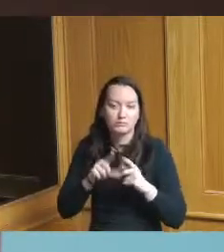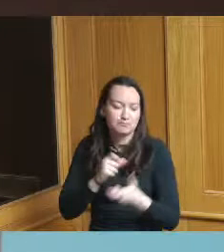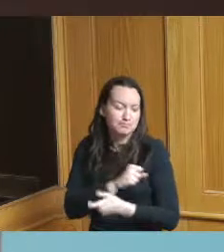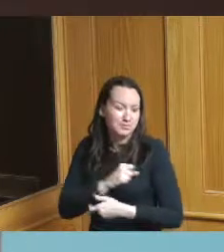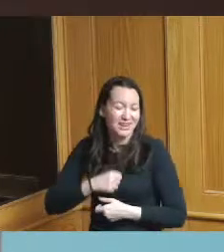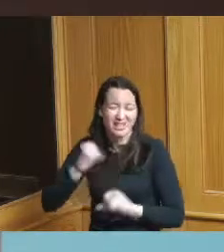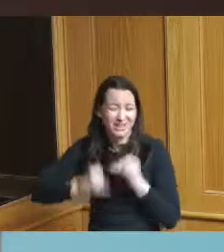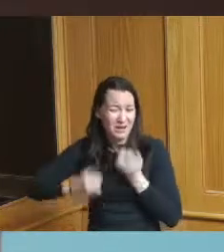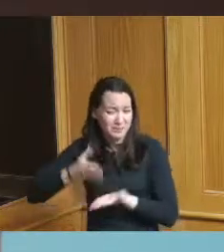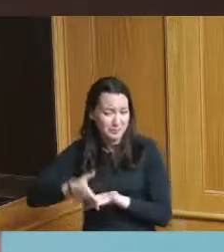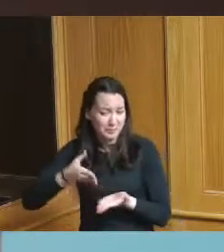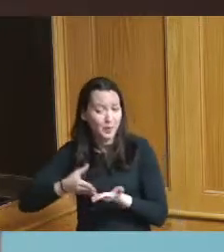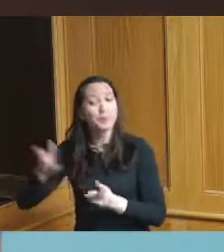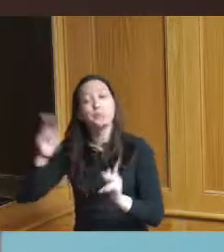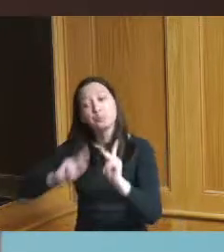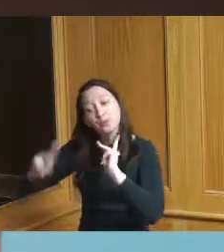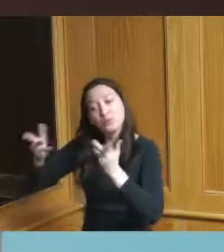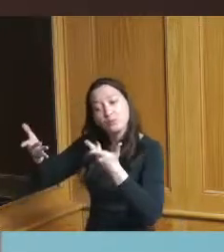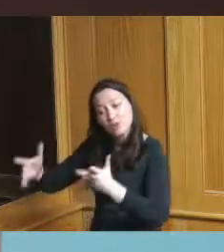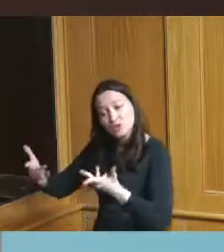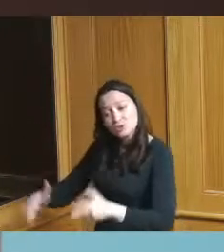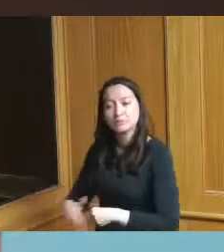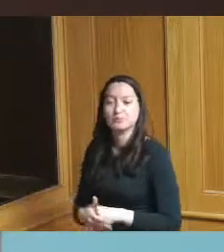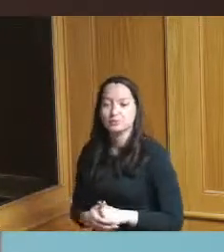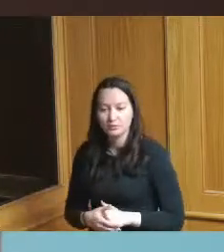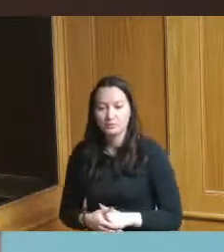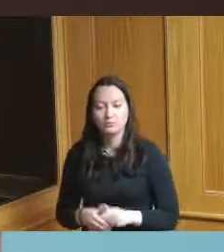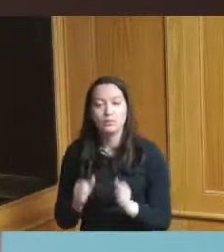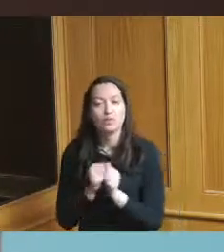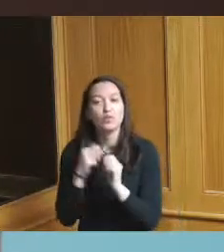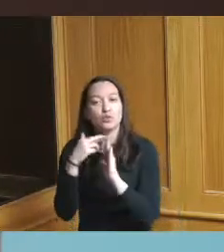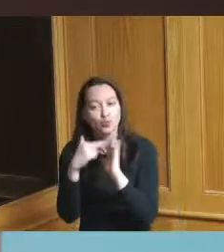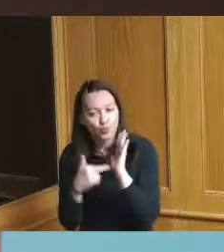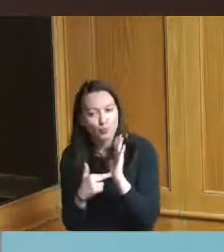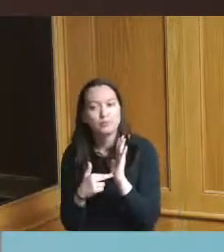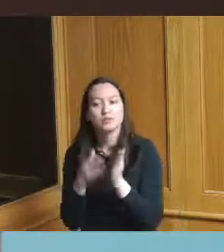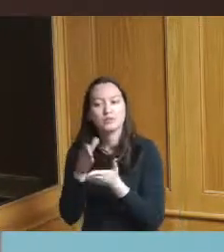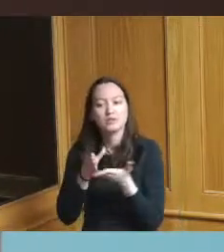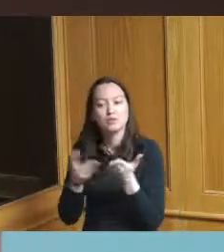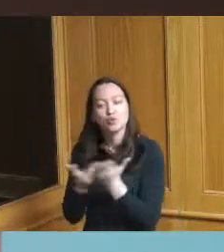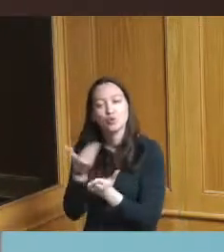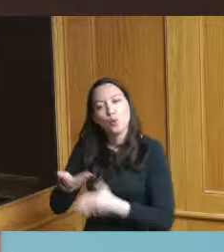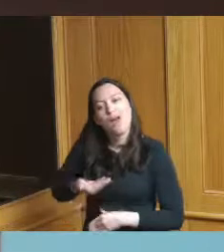piece on the people part of all these regulations we are making some new hires we actually will have